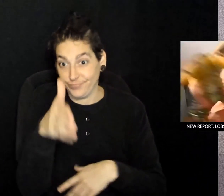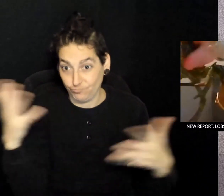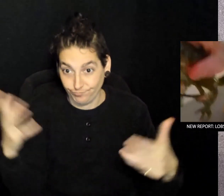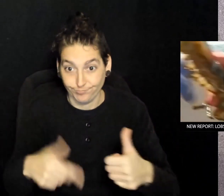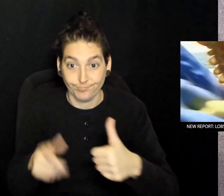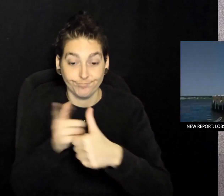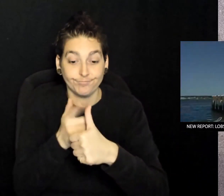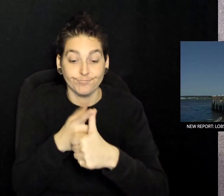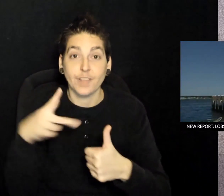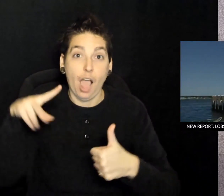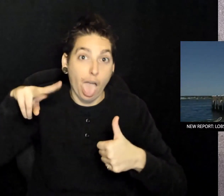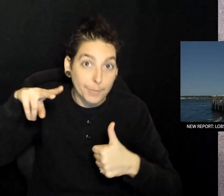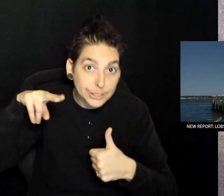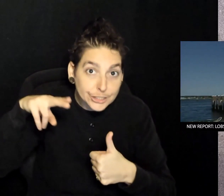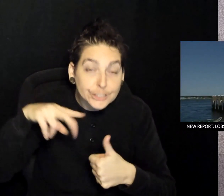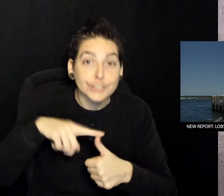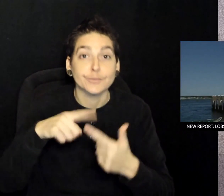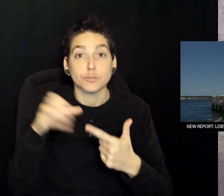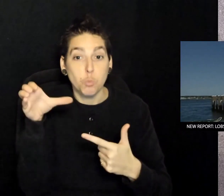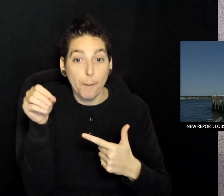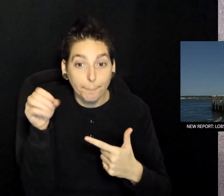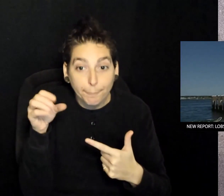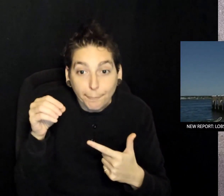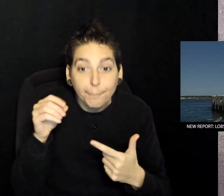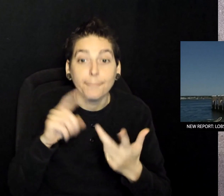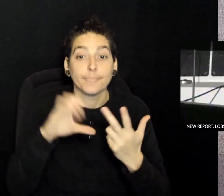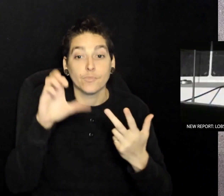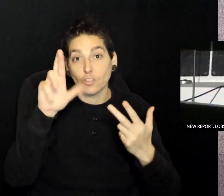well a new UK study determined lobsters and